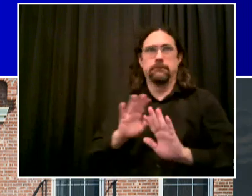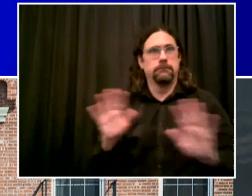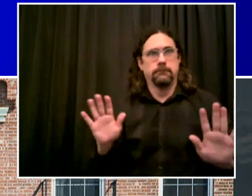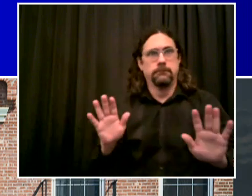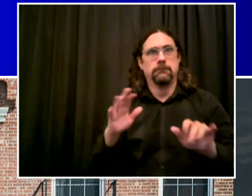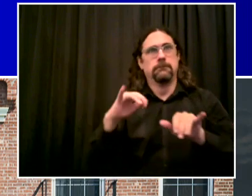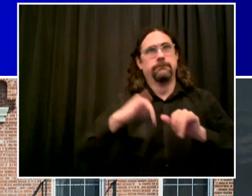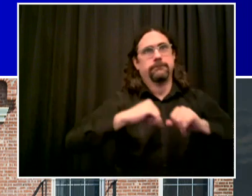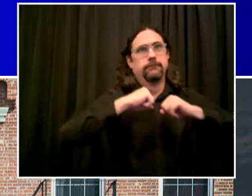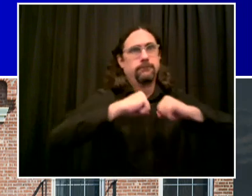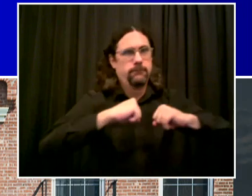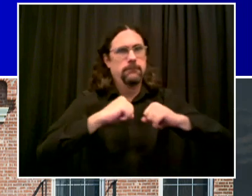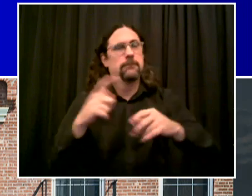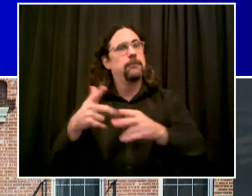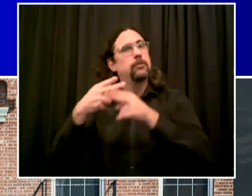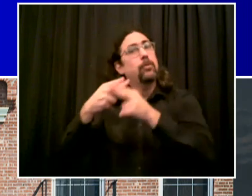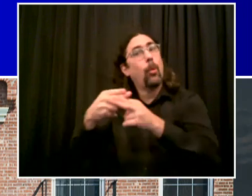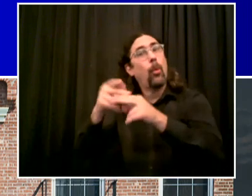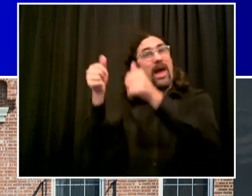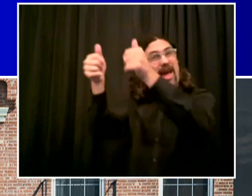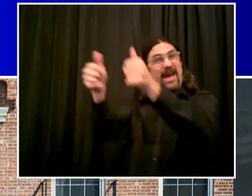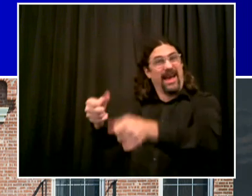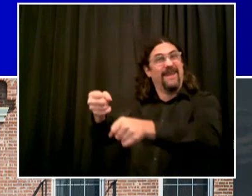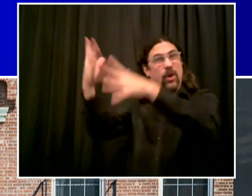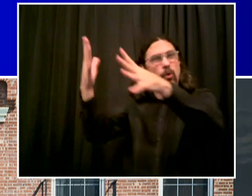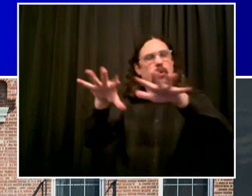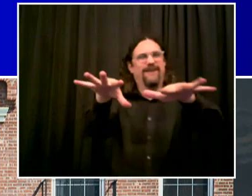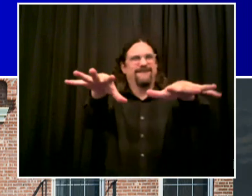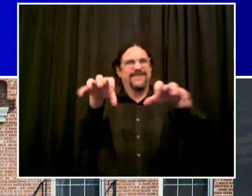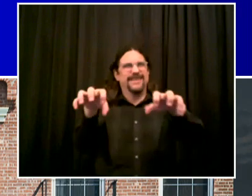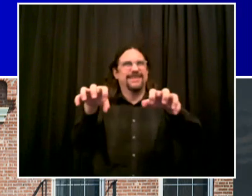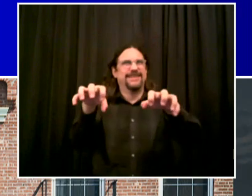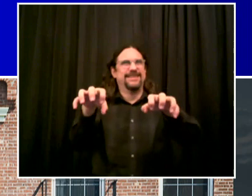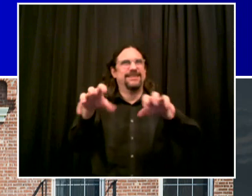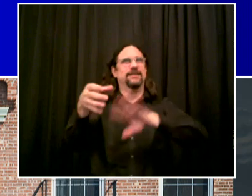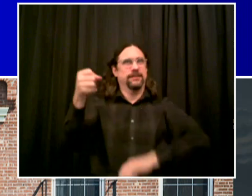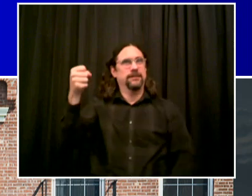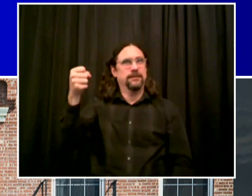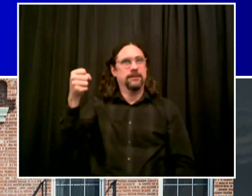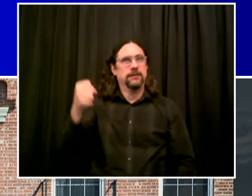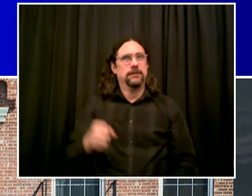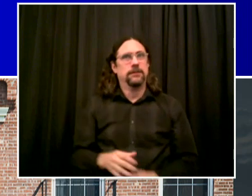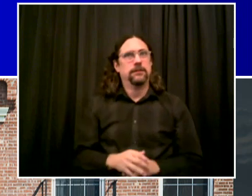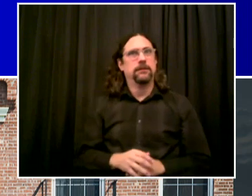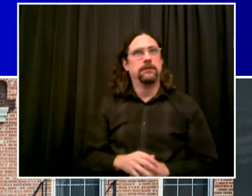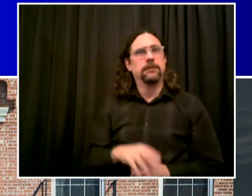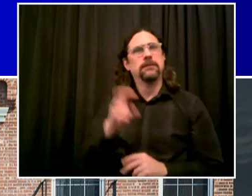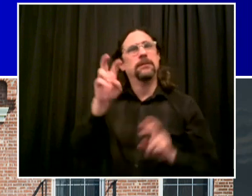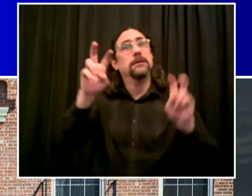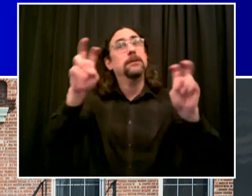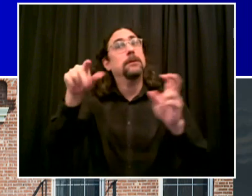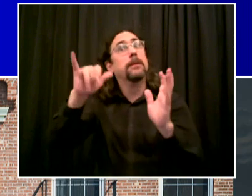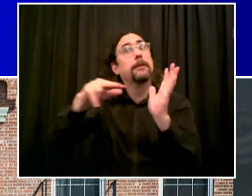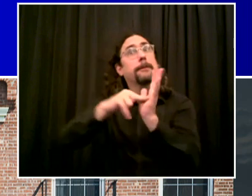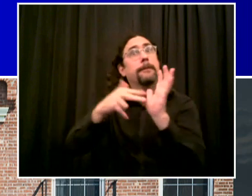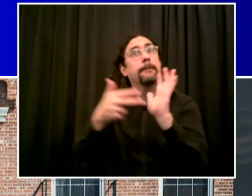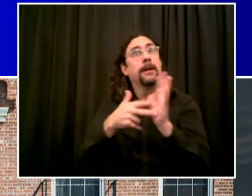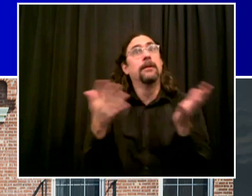IN GENERATIONS. AND THEN WE NEED THE STATE GENERAL TO